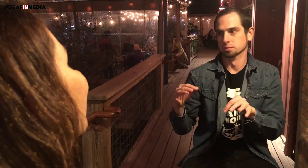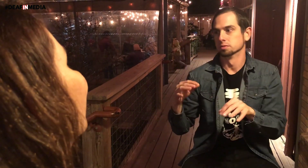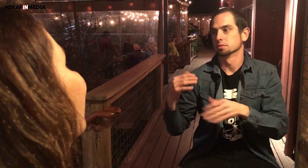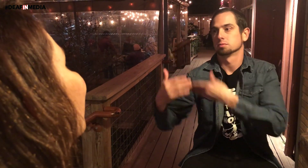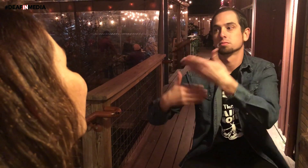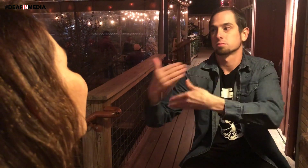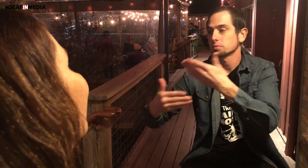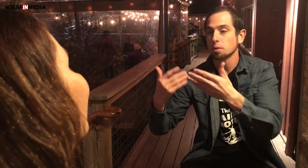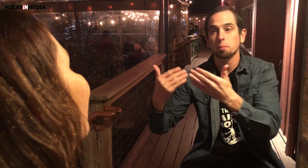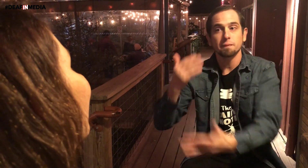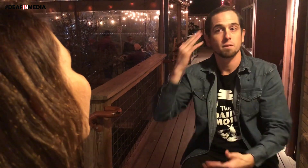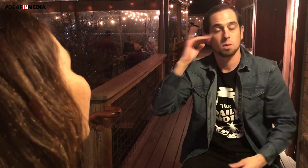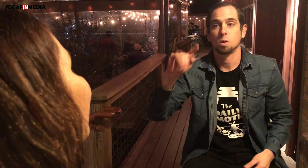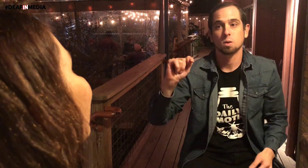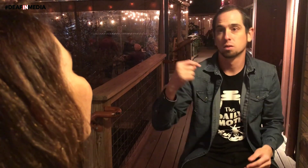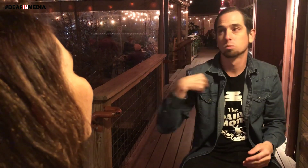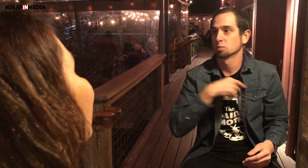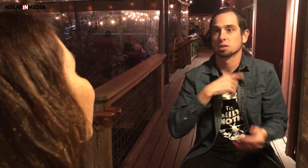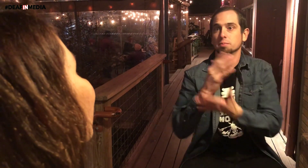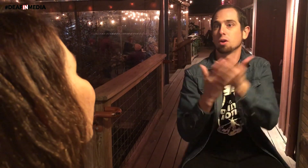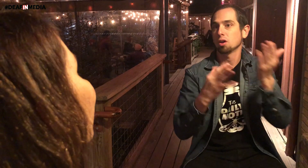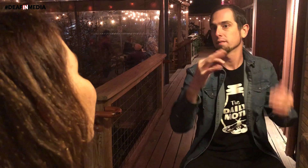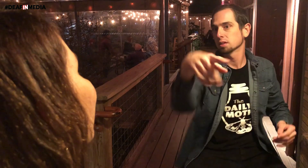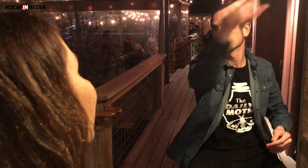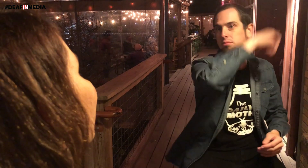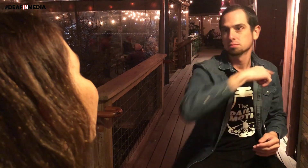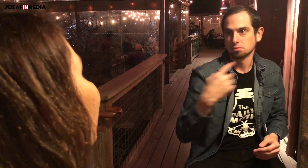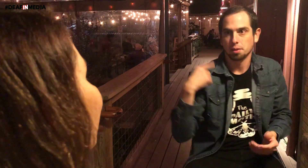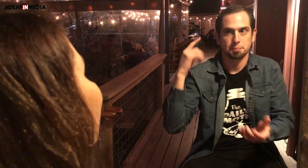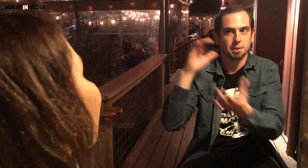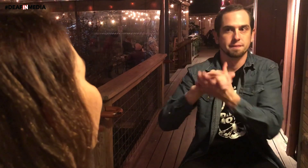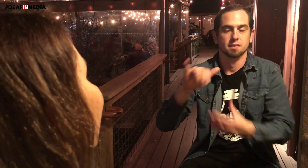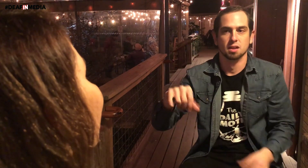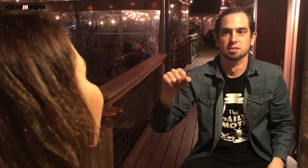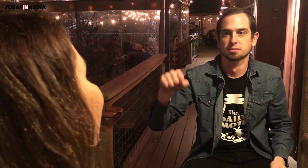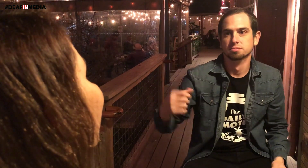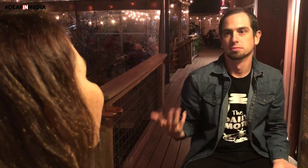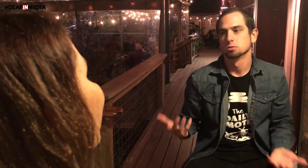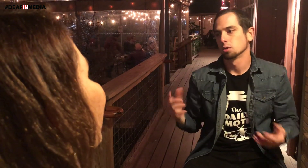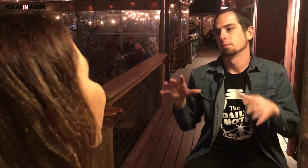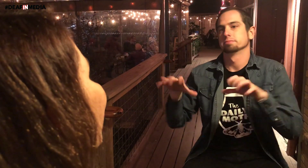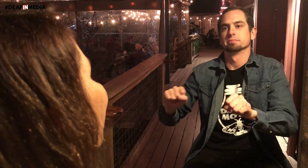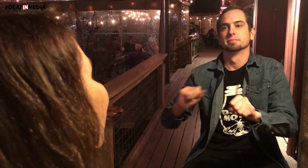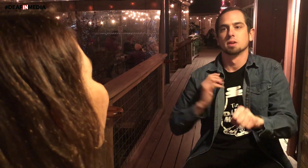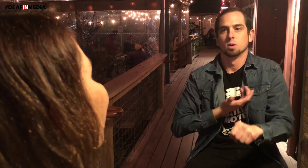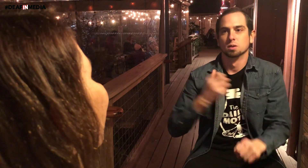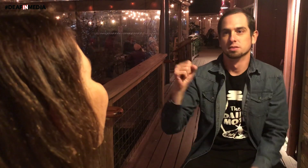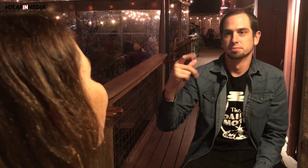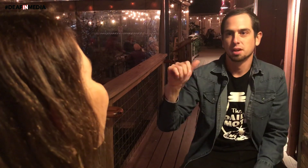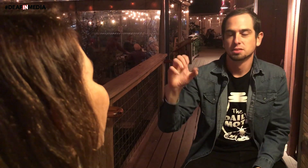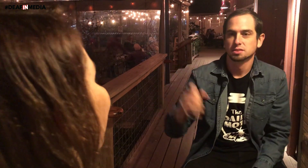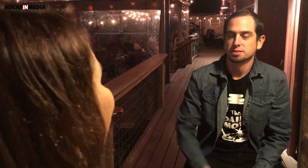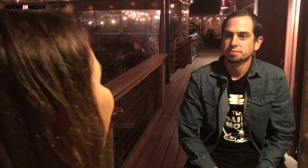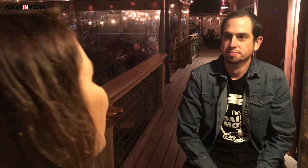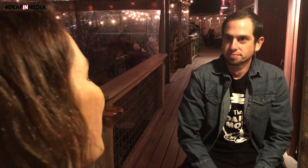Before you know it, we’ll be part of the more general media landscape. I believe that. We need to claim our space.